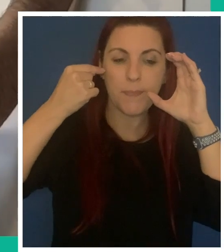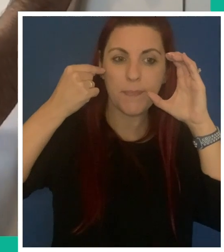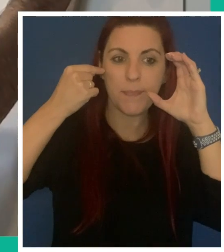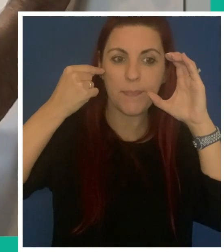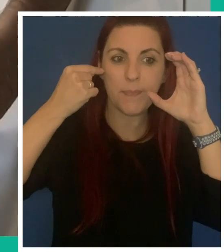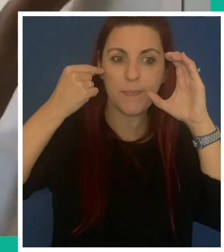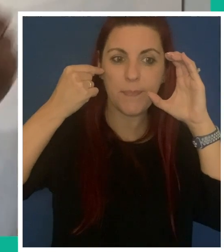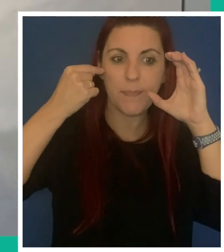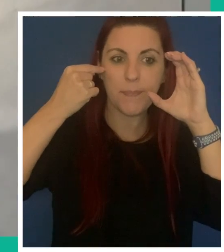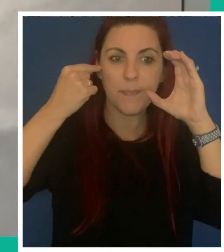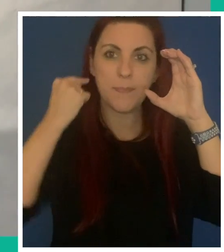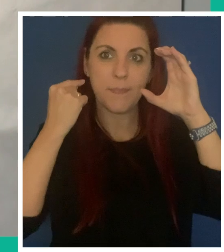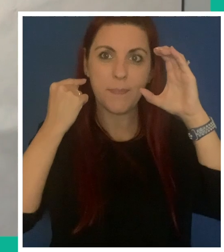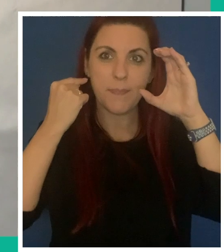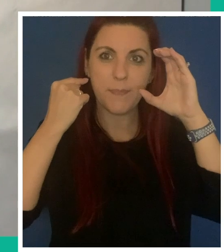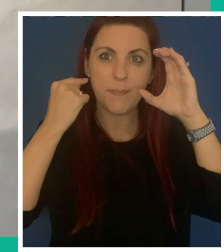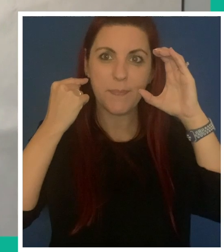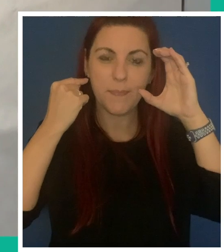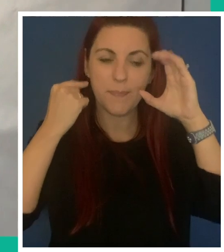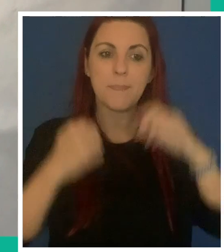So we'll put a little line like that going across to show it's the end of his smile,